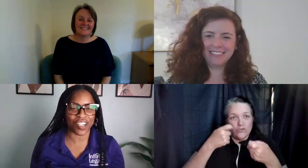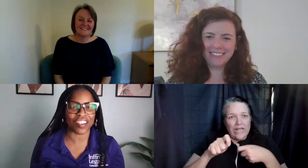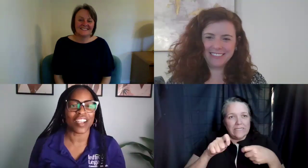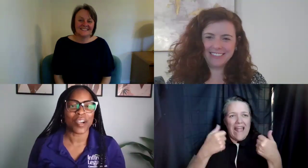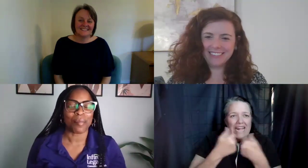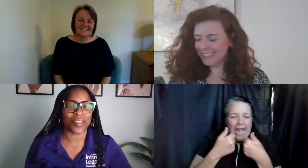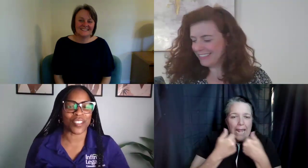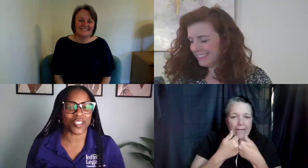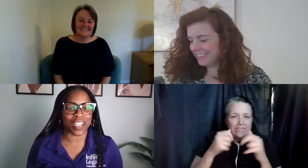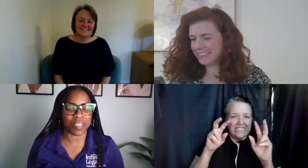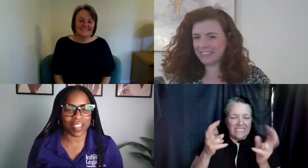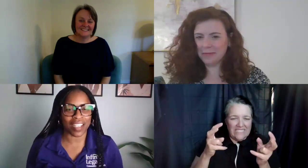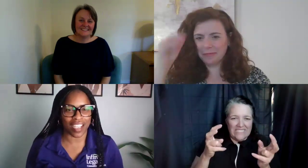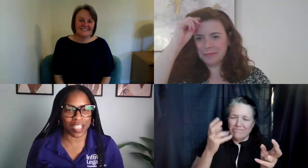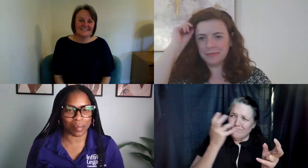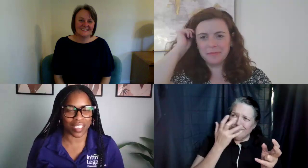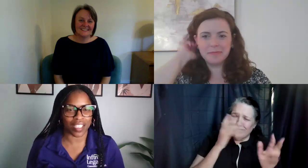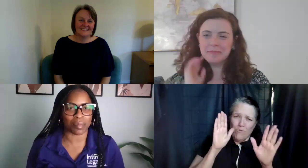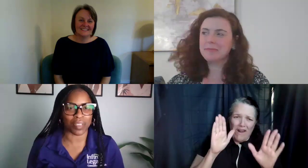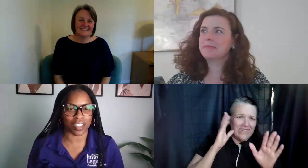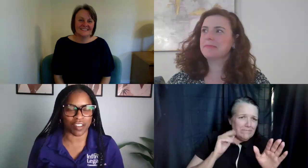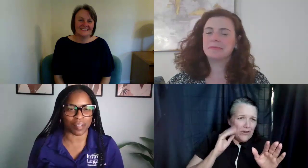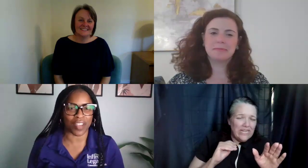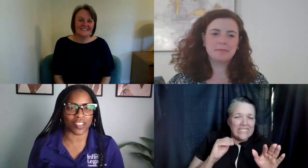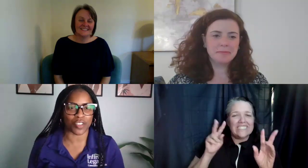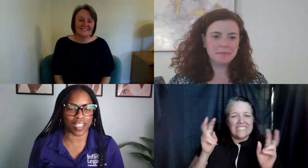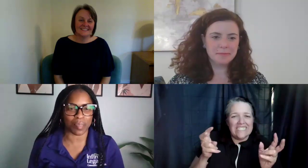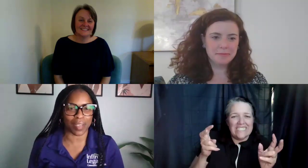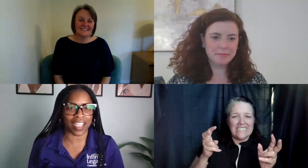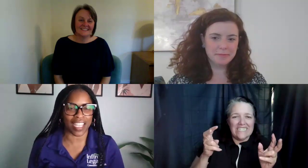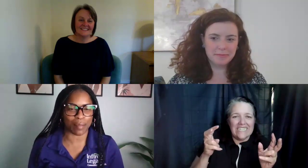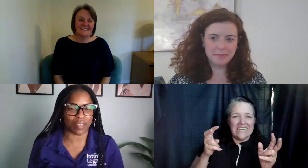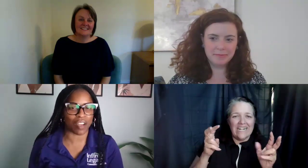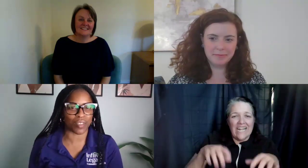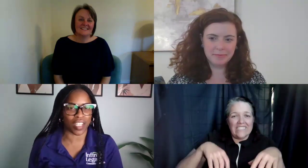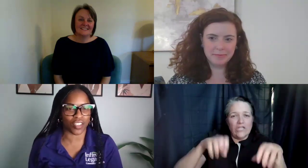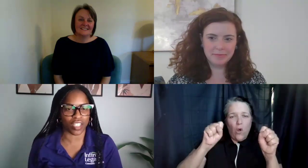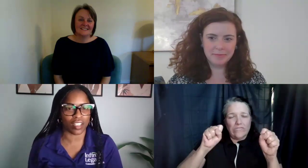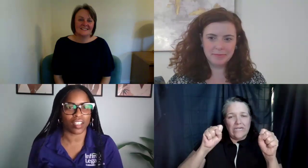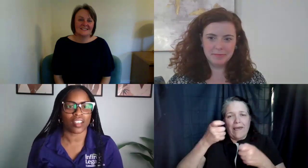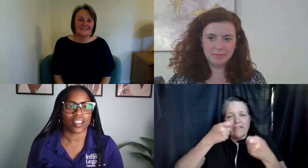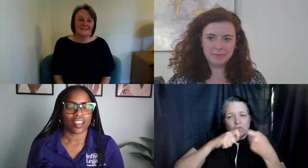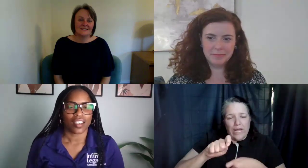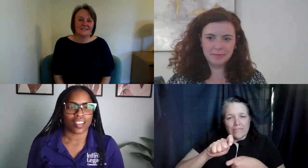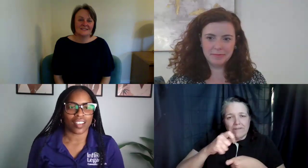ever! But the Transplant Games is put on by the Transplant Games Foundation.